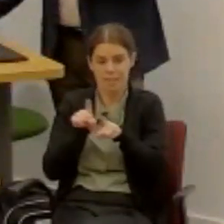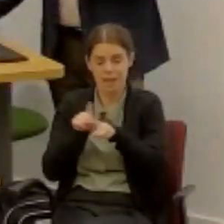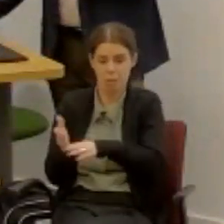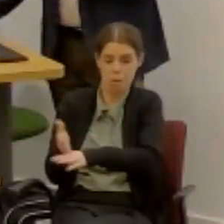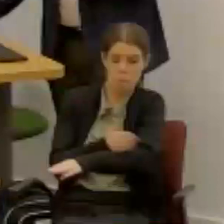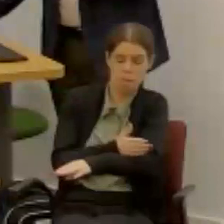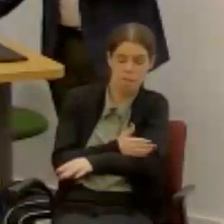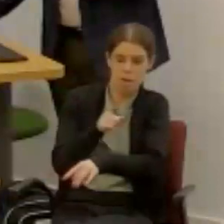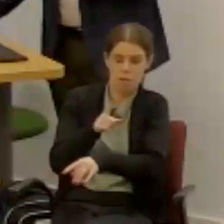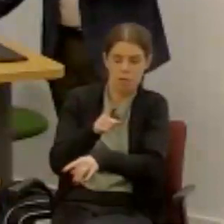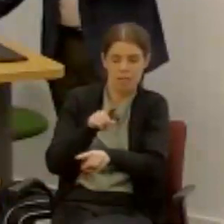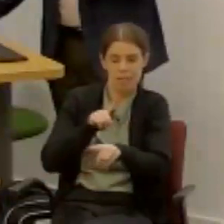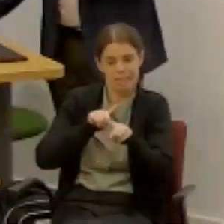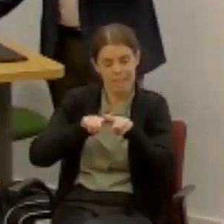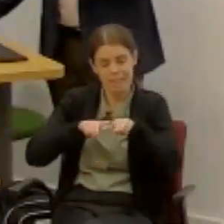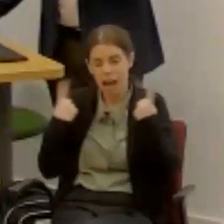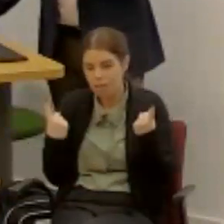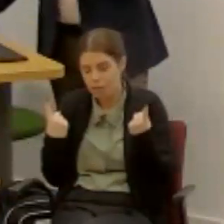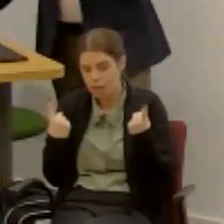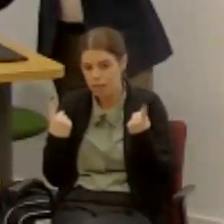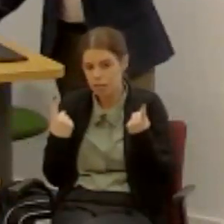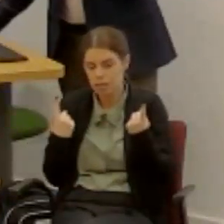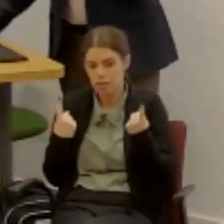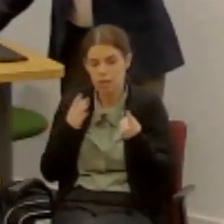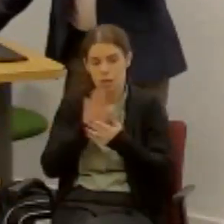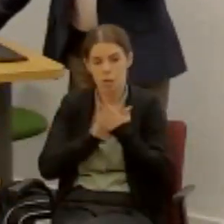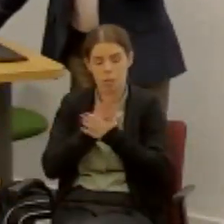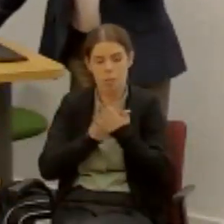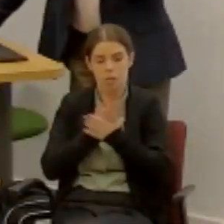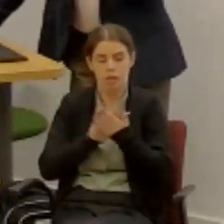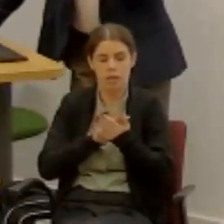recovered a different line, which just means that you cross that threshold towards dementia